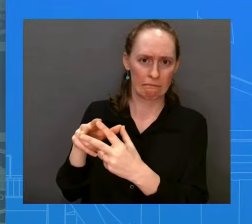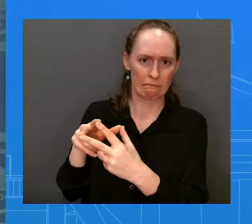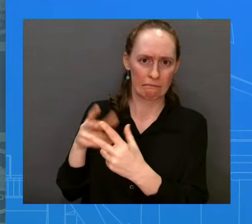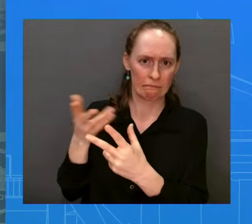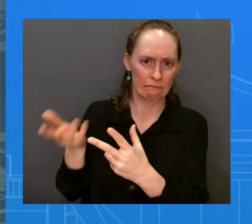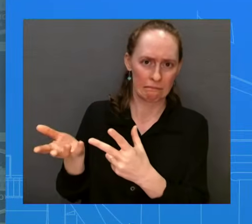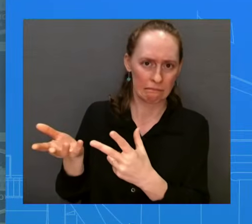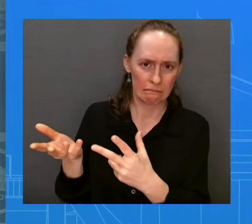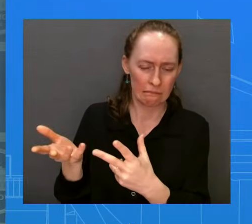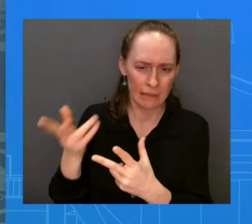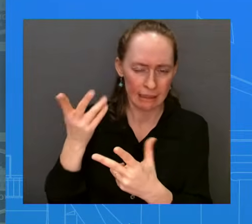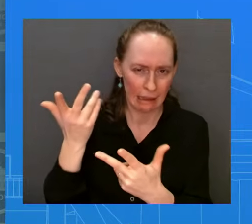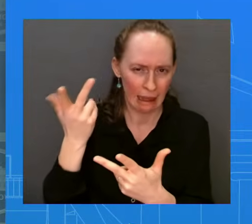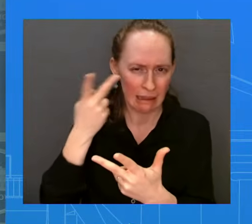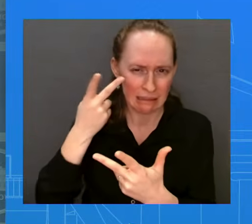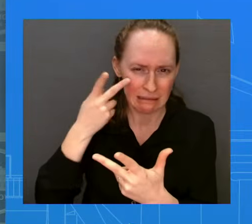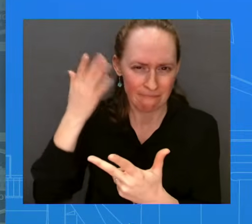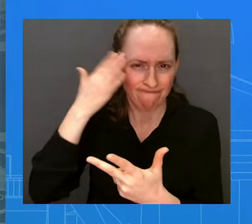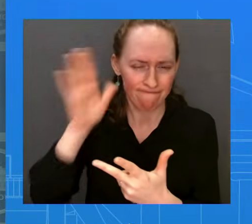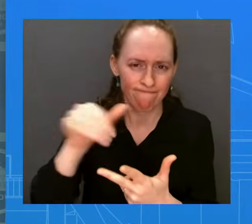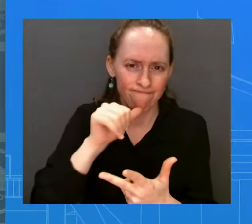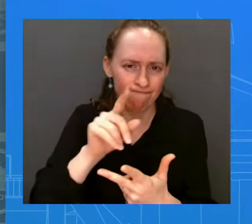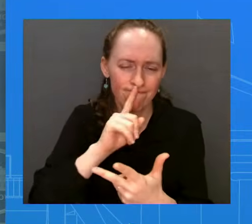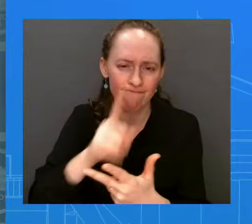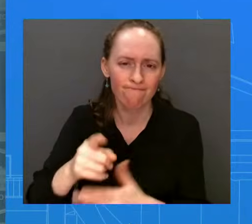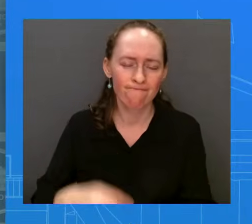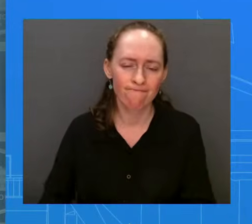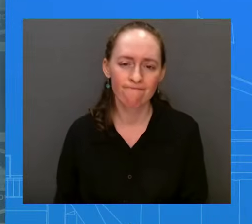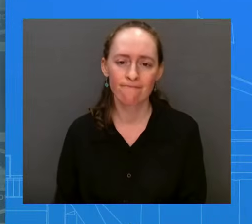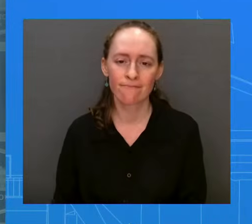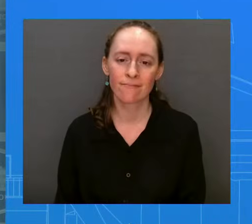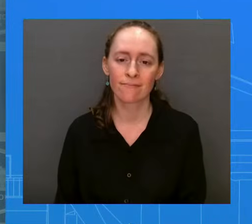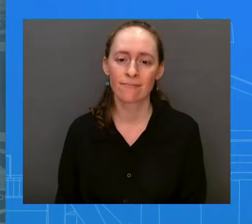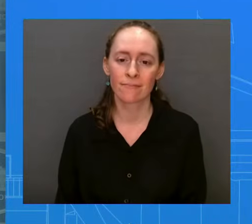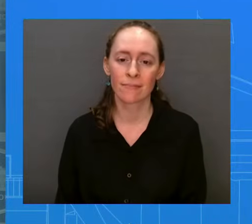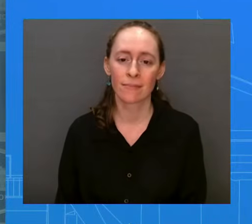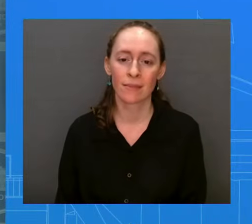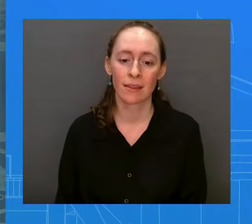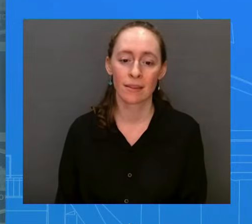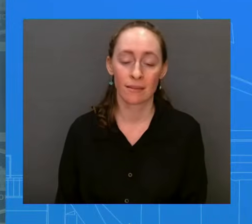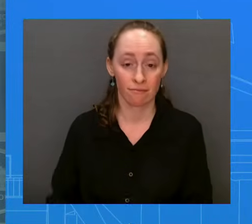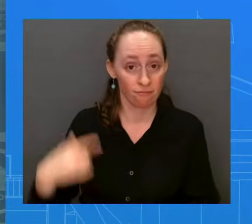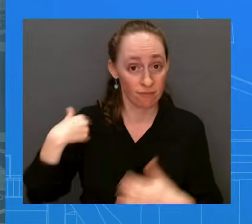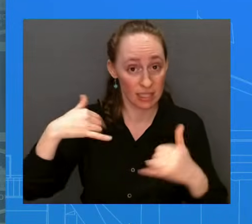The Press: Who else could it be? Mr. Kirby: Are we in touch with the Chinese? We have -- we have an embassy in Beijing.